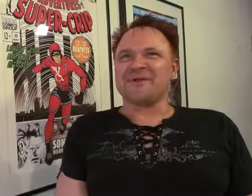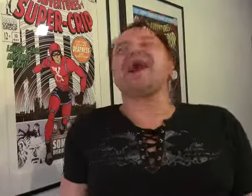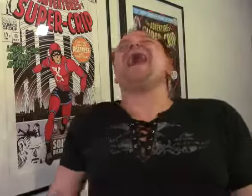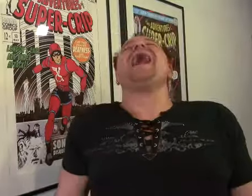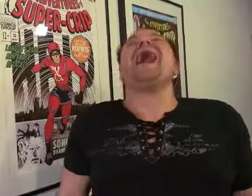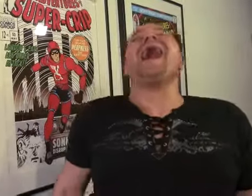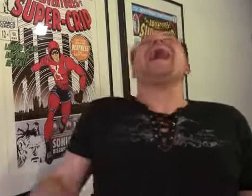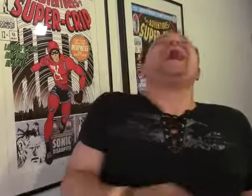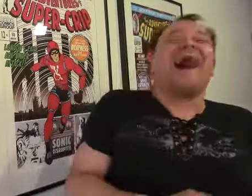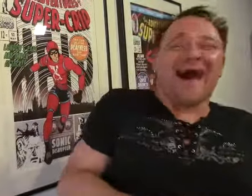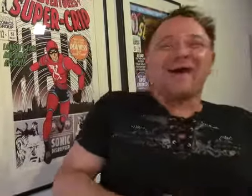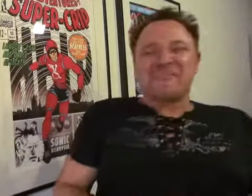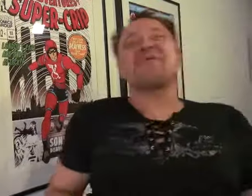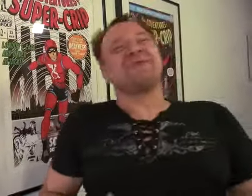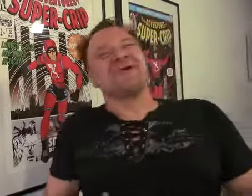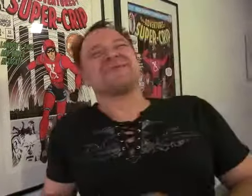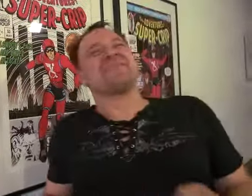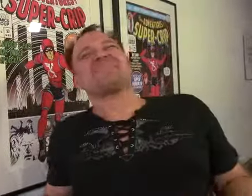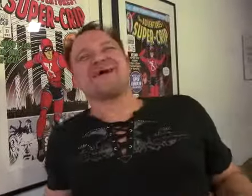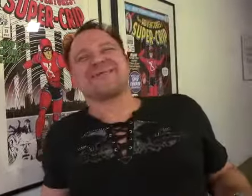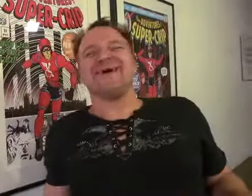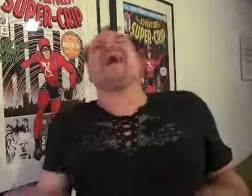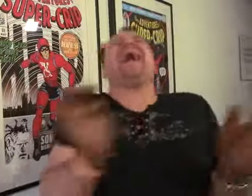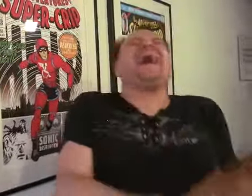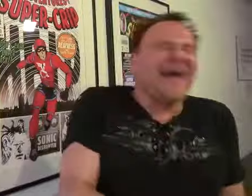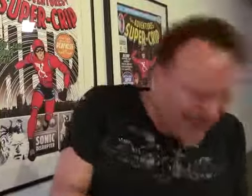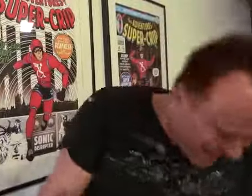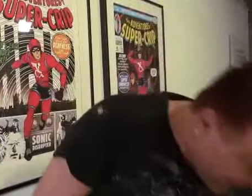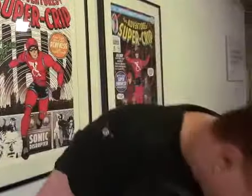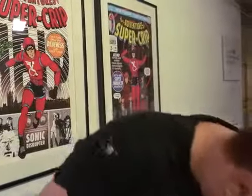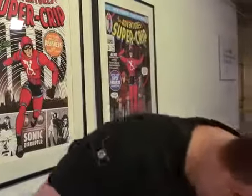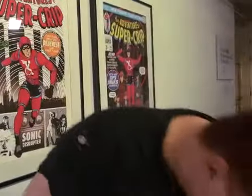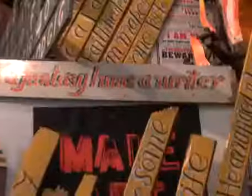Hahaha! But probably not because I'm a bit past it! Haha!